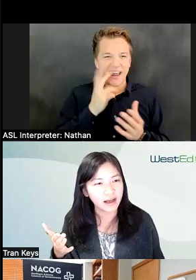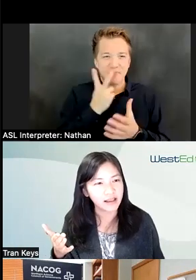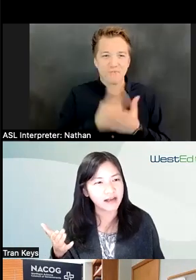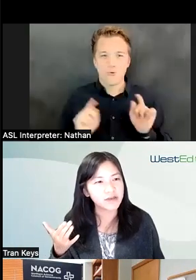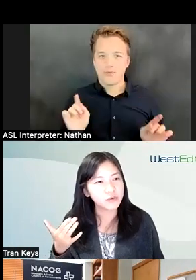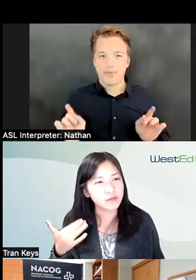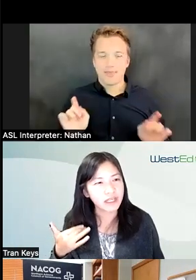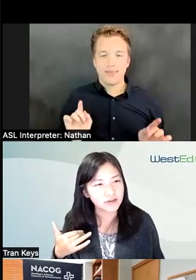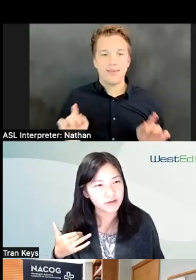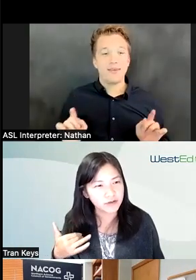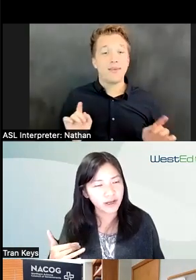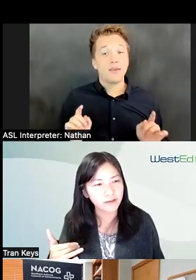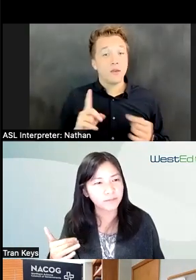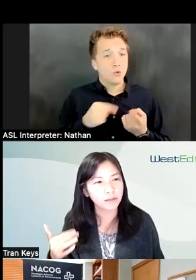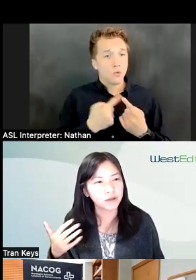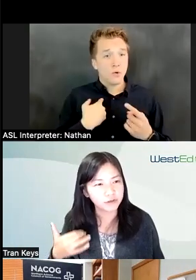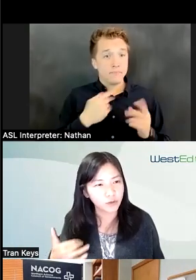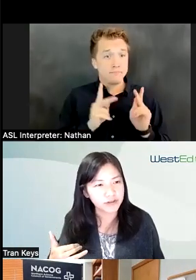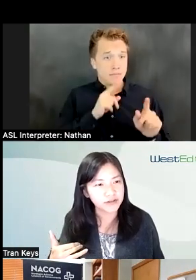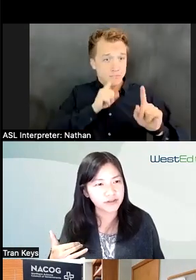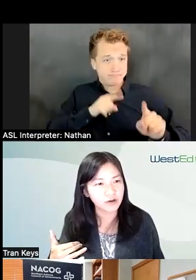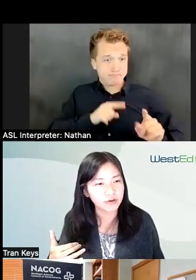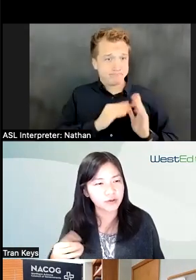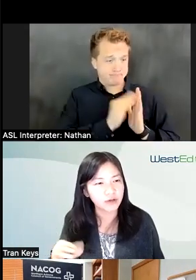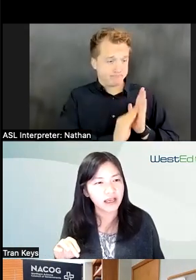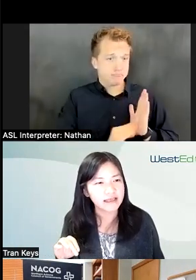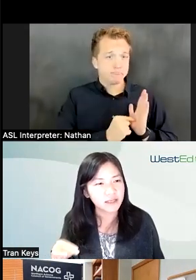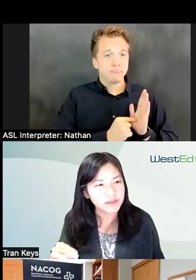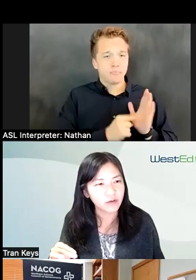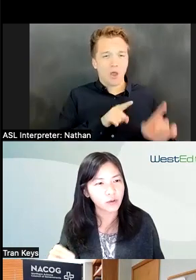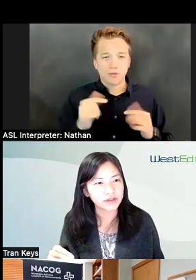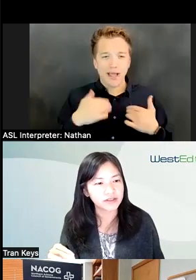A lot of times when we take a survey, multiple questions, there's also a subset of questions